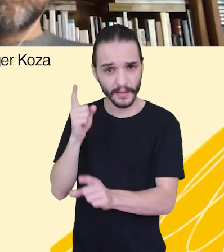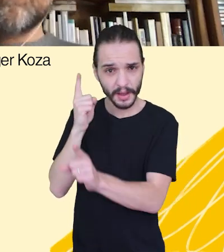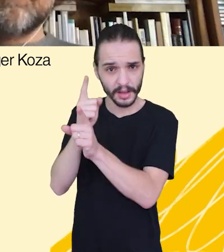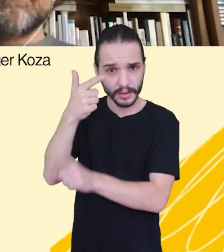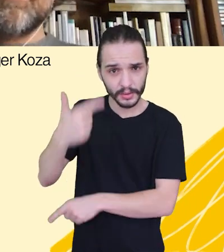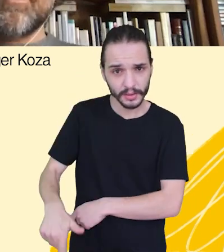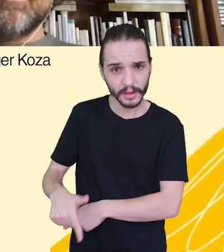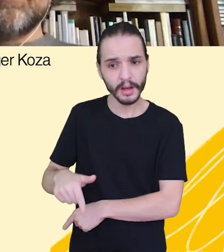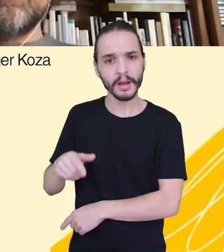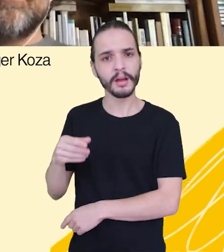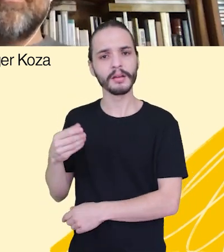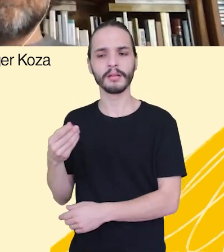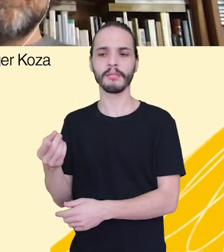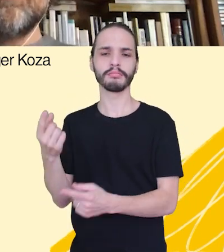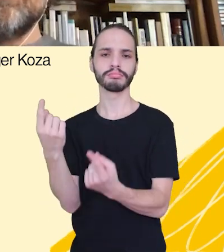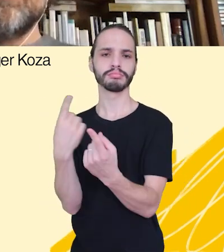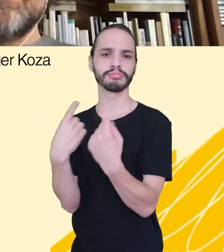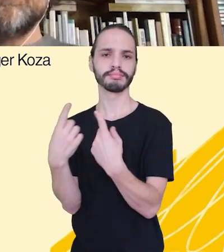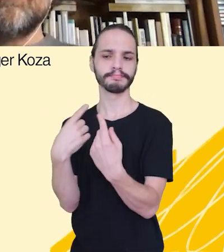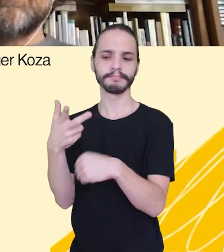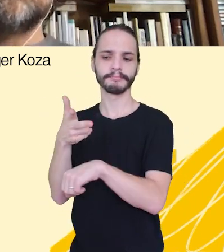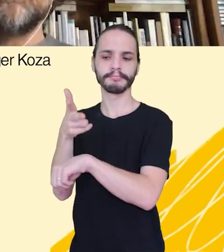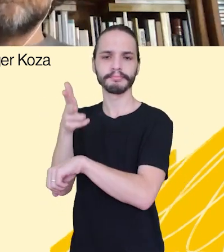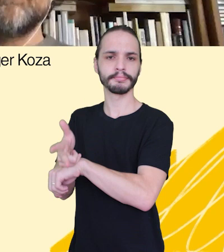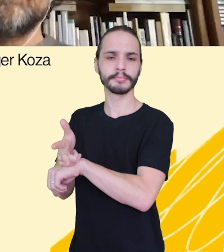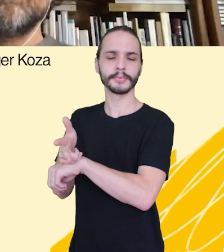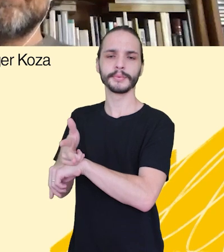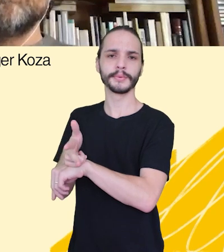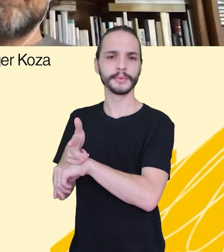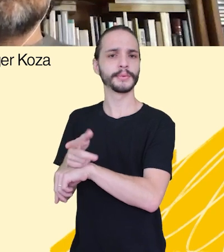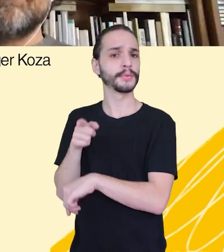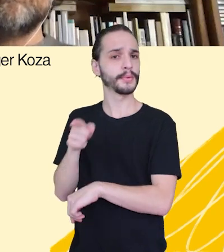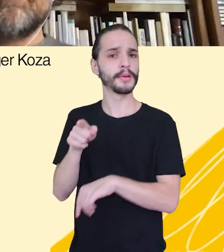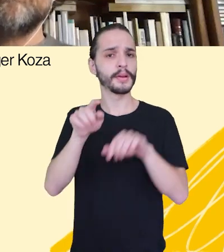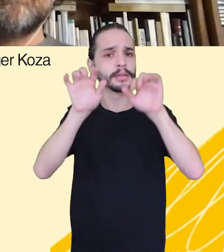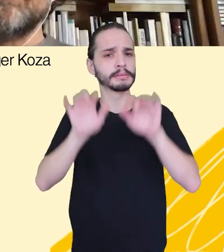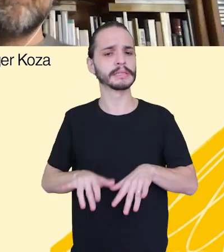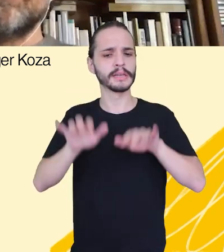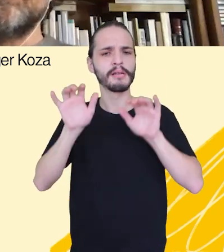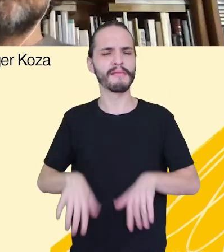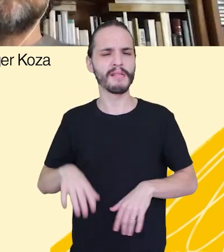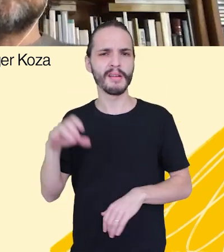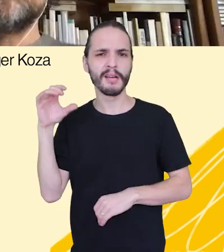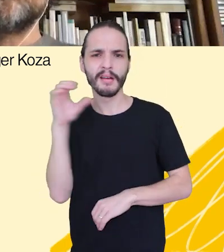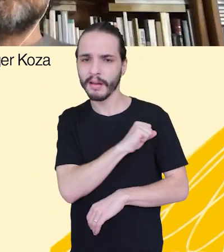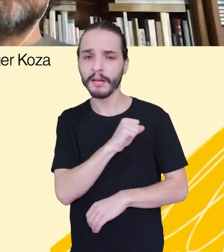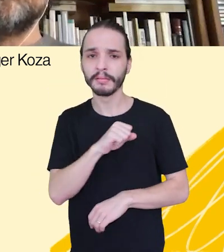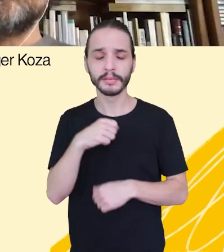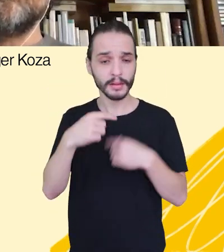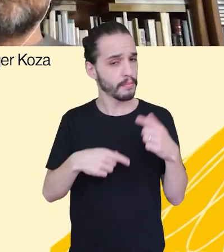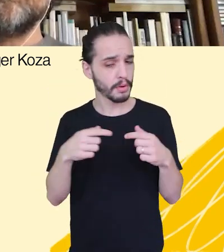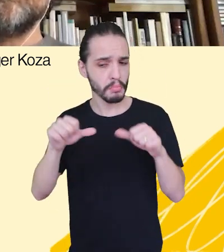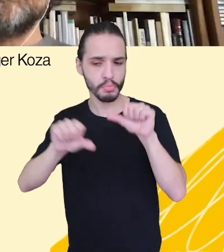This was written also very fast. I wrote it and then I did not change...